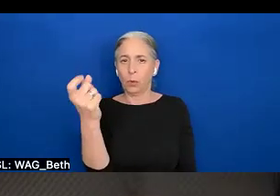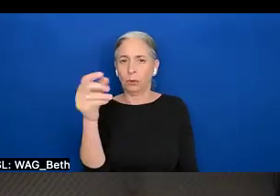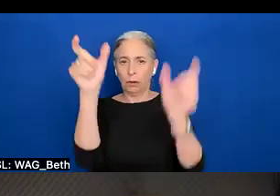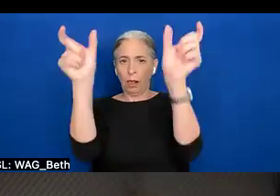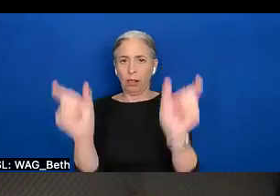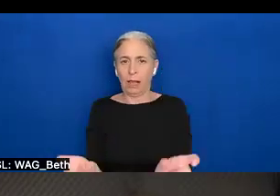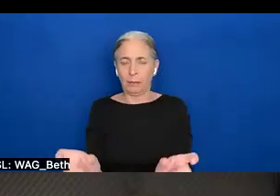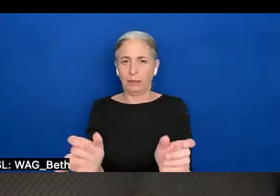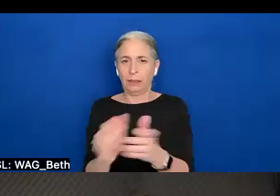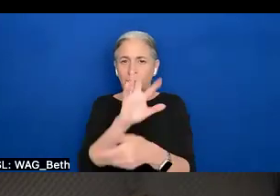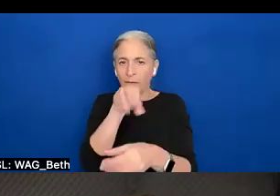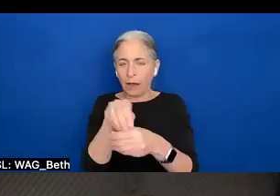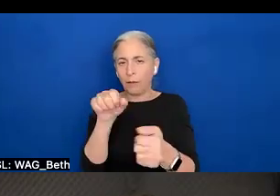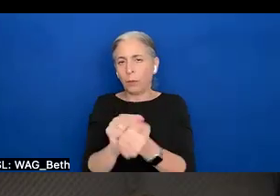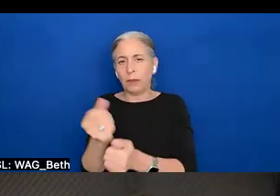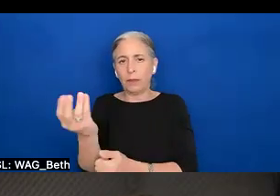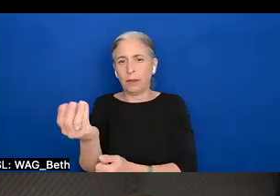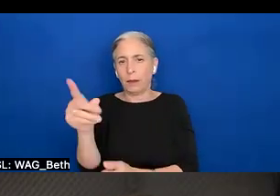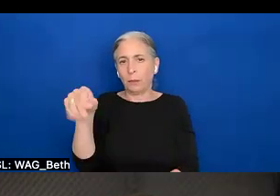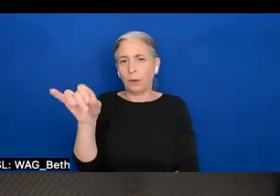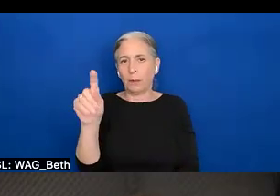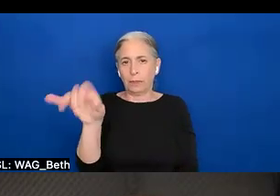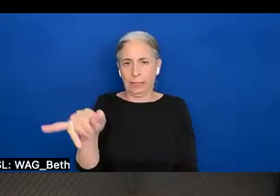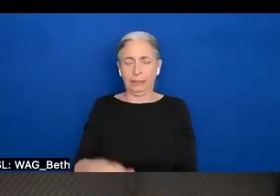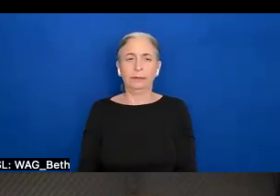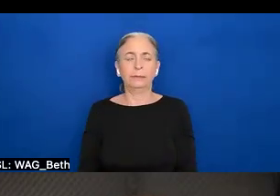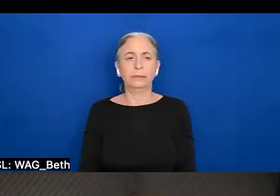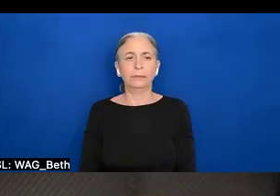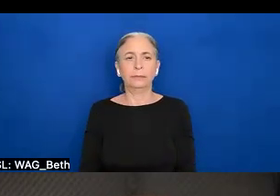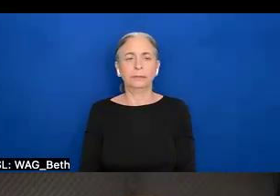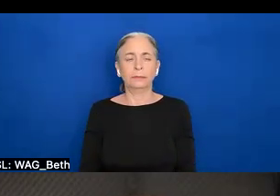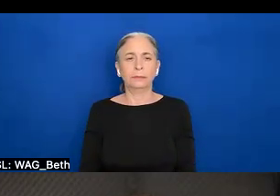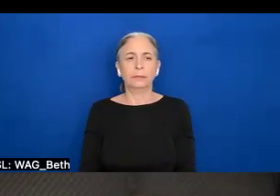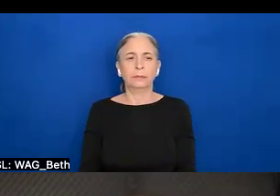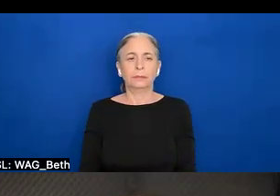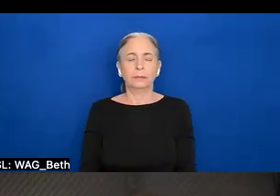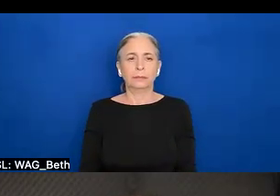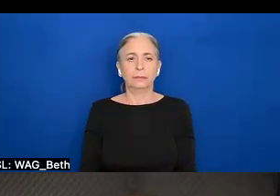They are paragraph properties.